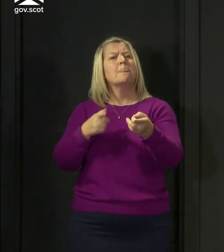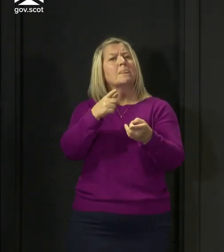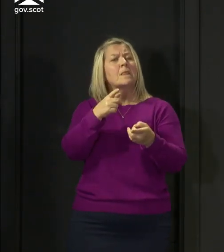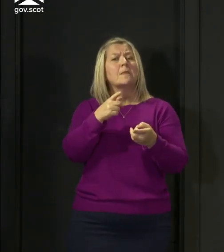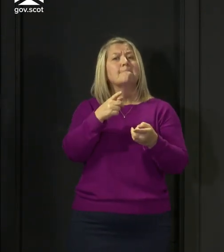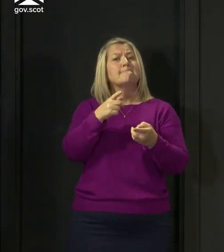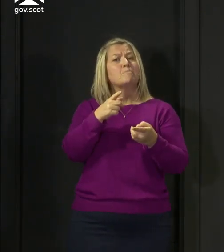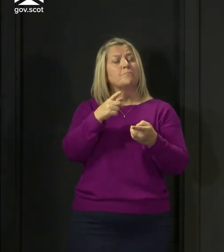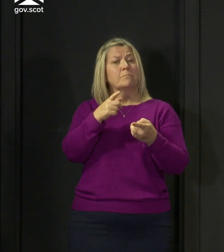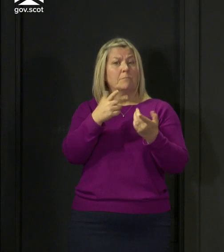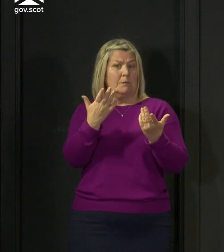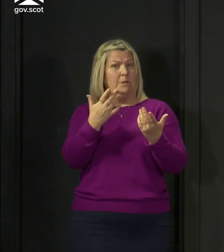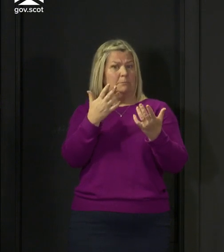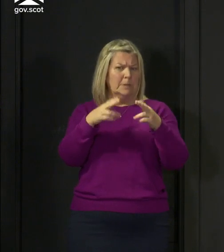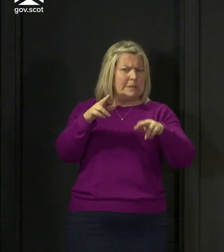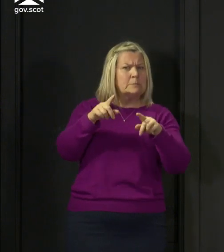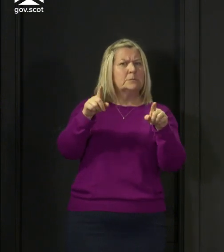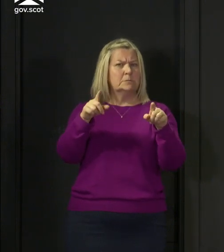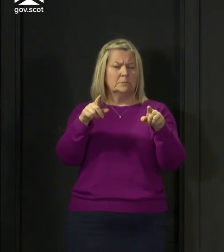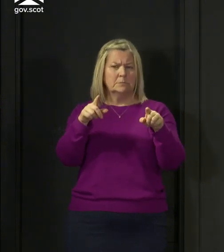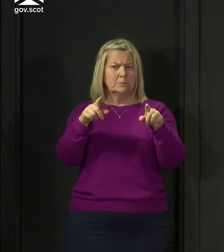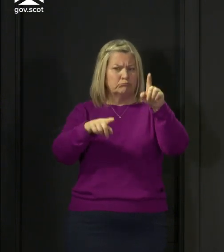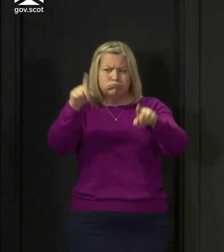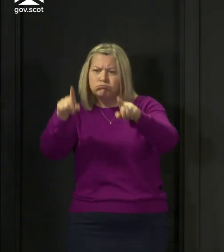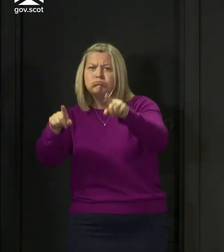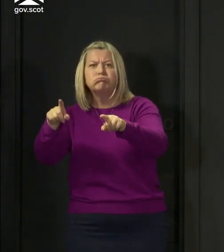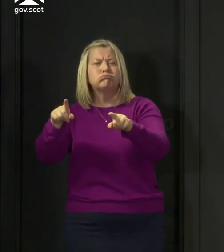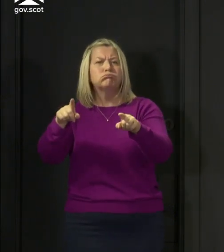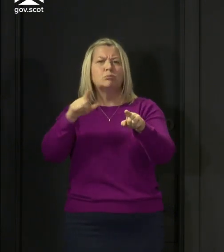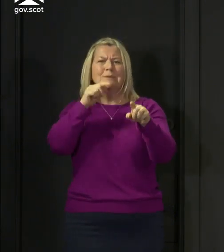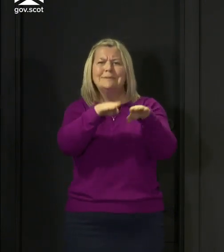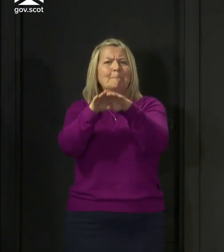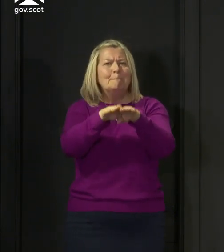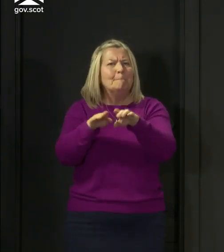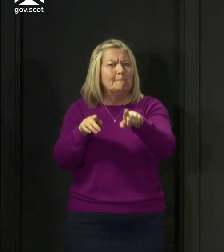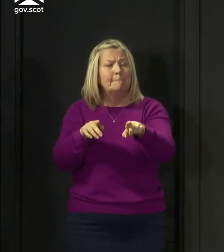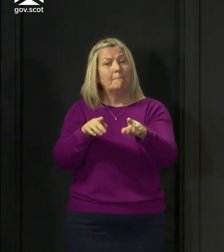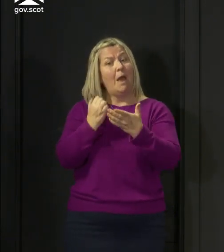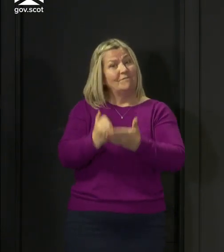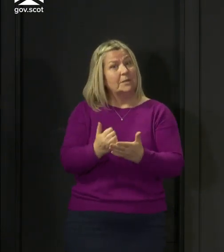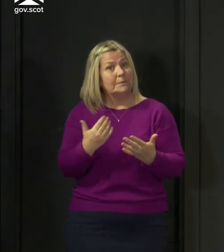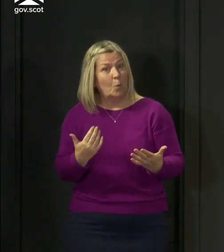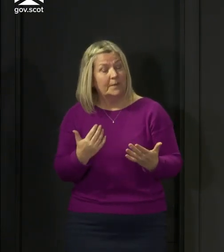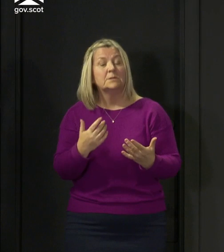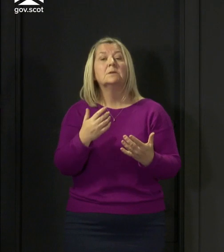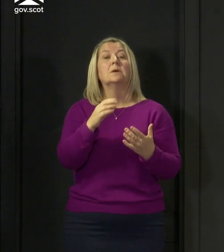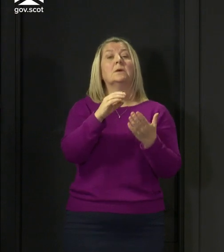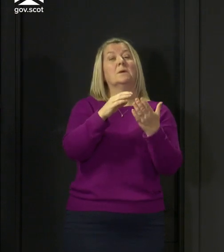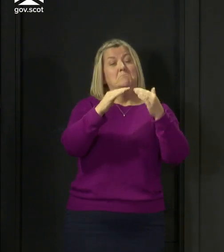come with a range, so we have said the advice we have right now is that it is between 0.7